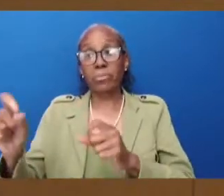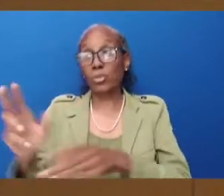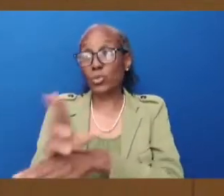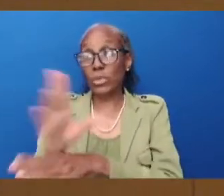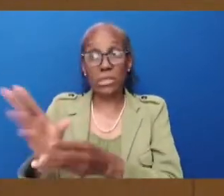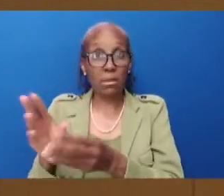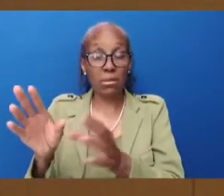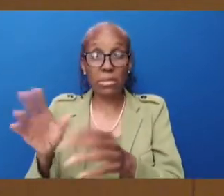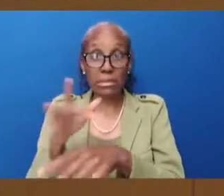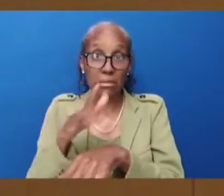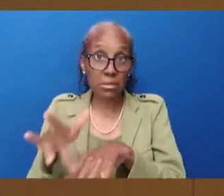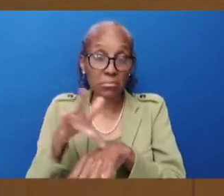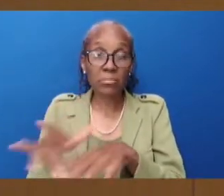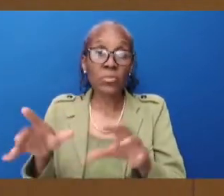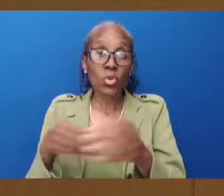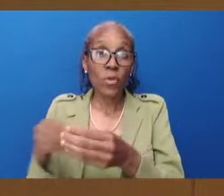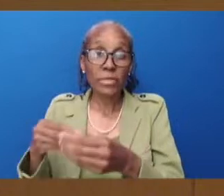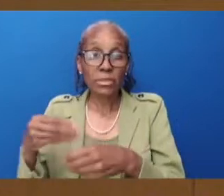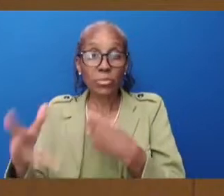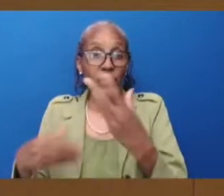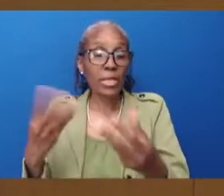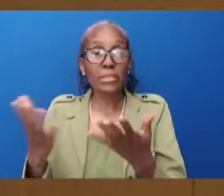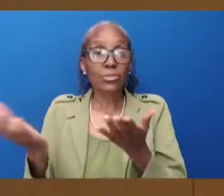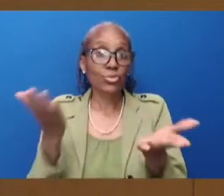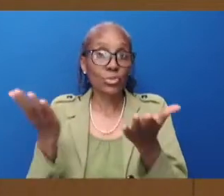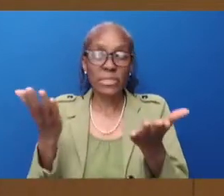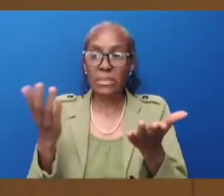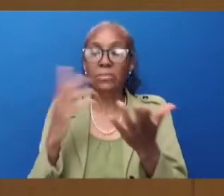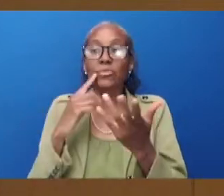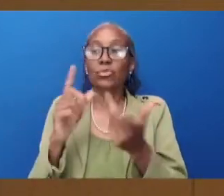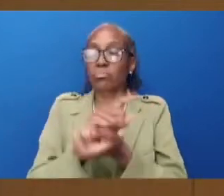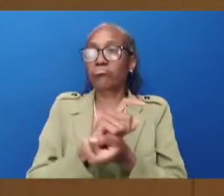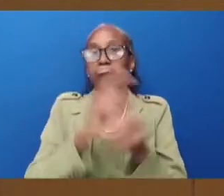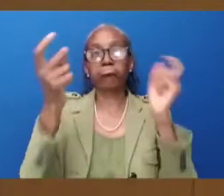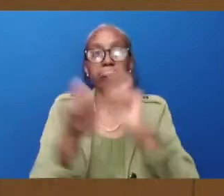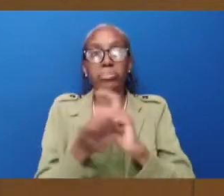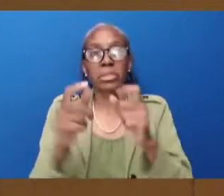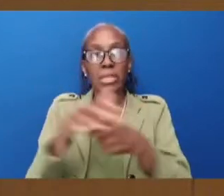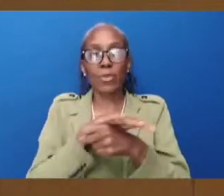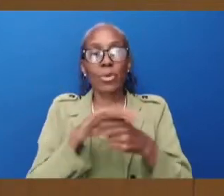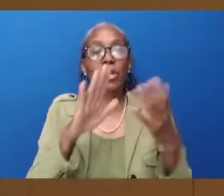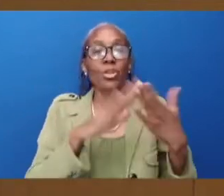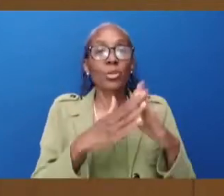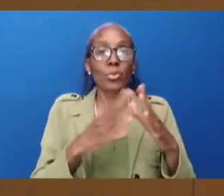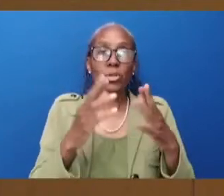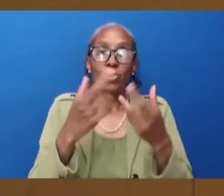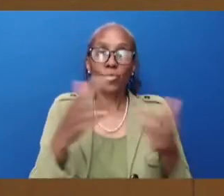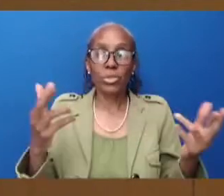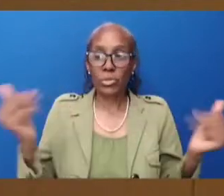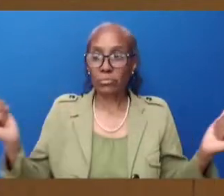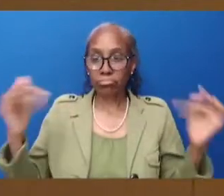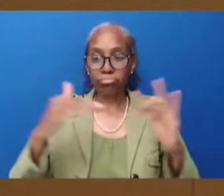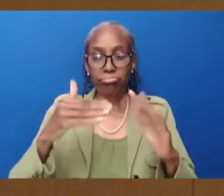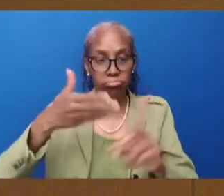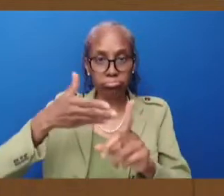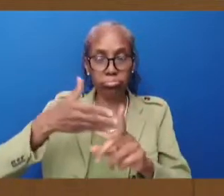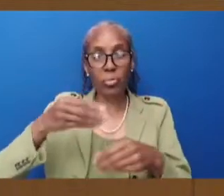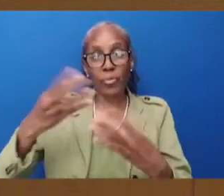GRANTED THE OPPORTUNITY TO UTILIZE THIS SPACE AND MULTIPLE